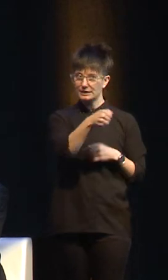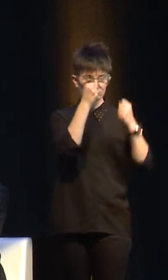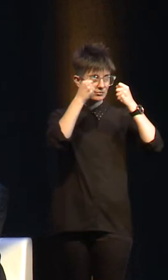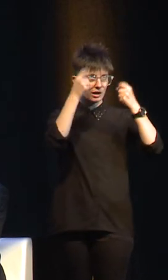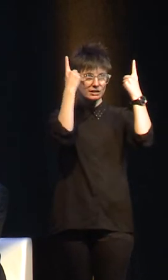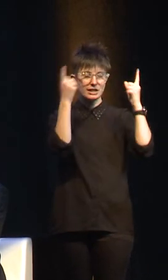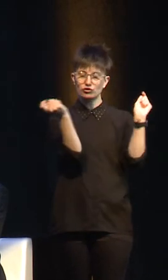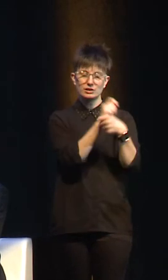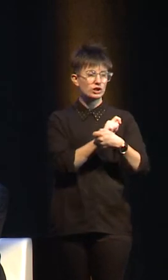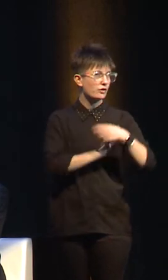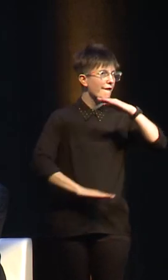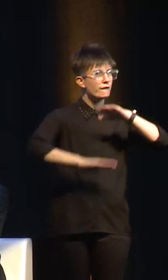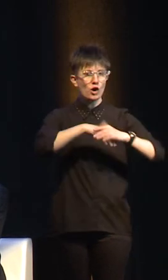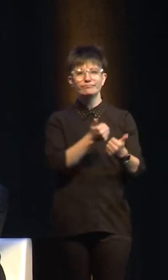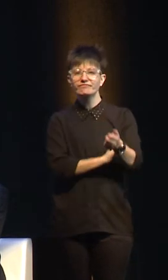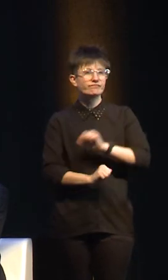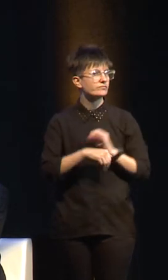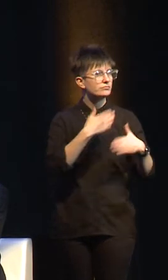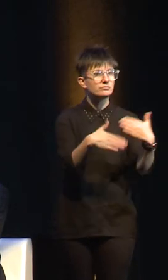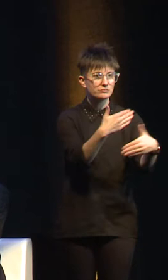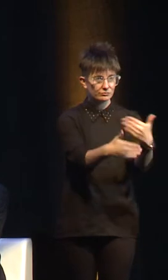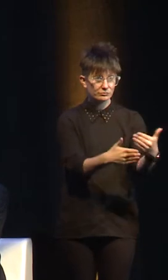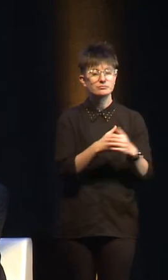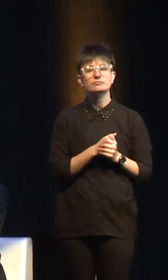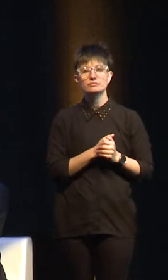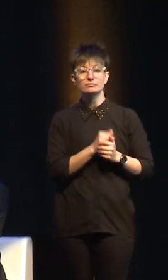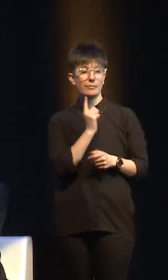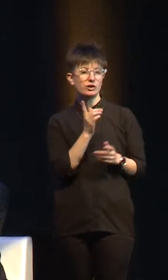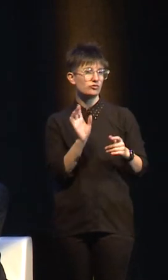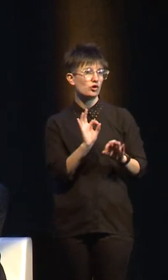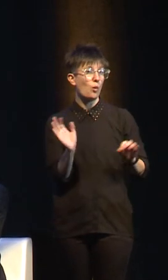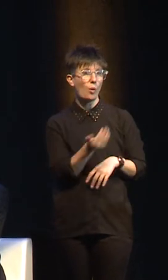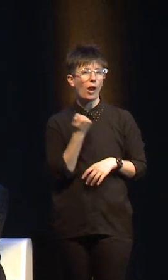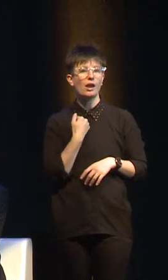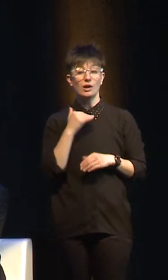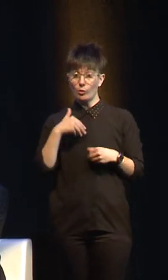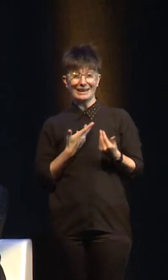Um it is actually conversations in those in those families but we've got to invest in